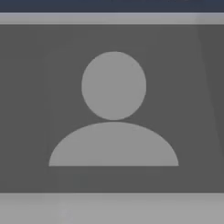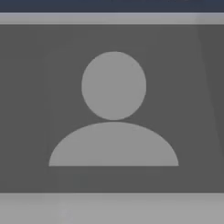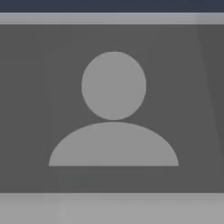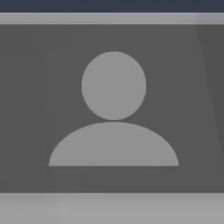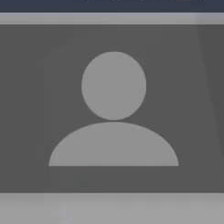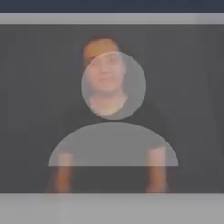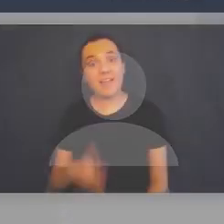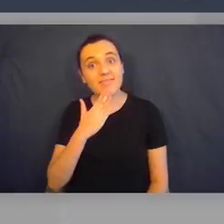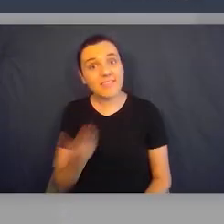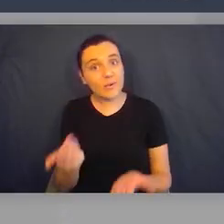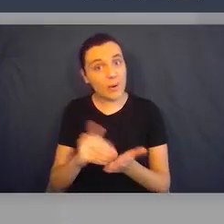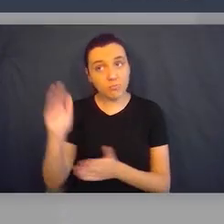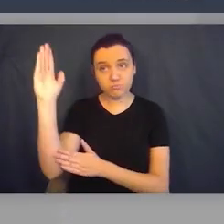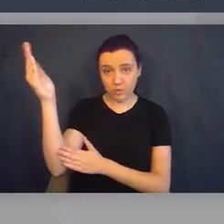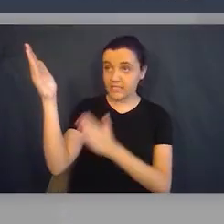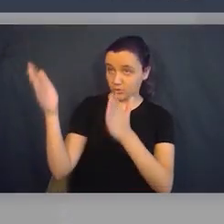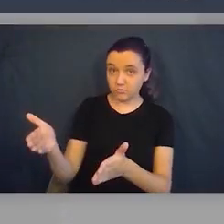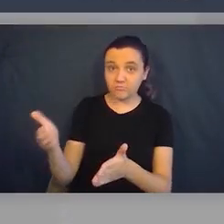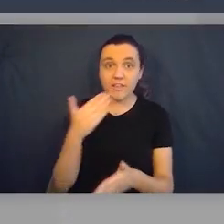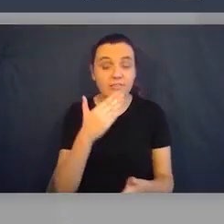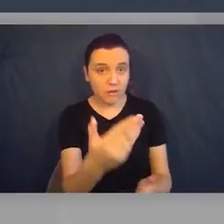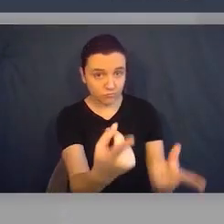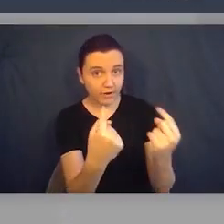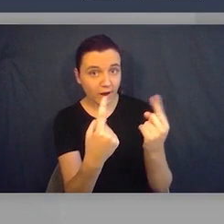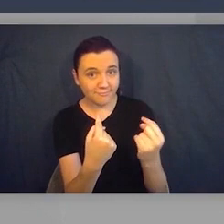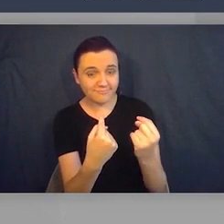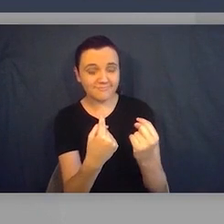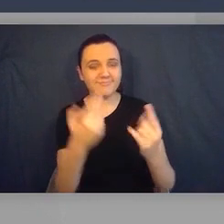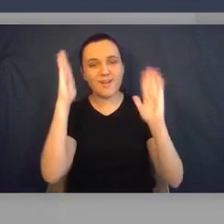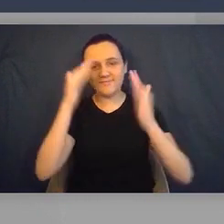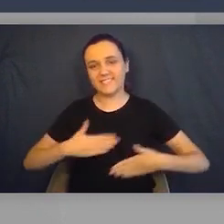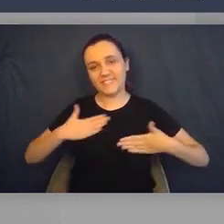Thank you again to our presenters and thanks to everyone for attending. We hope you enjoyed this session.